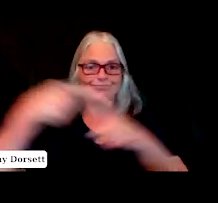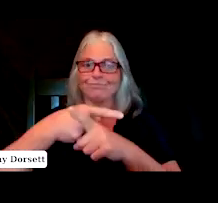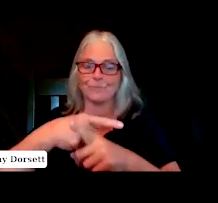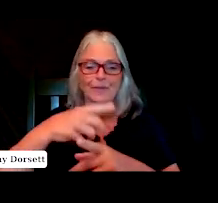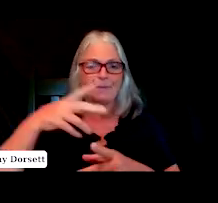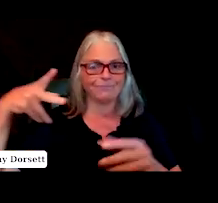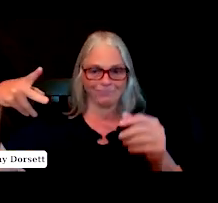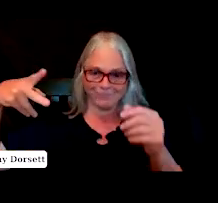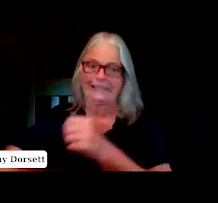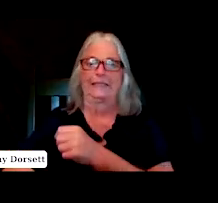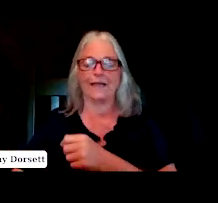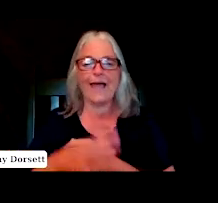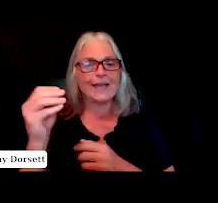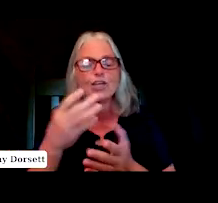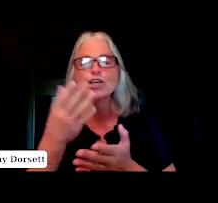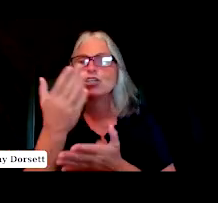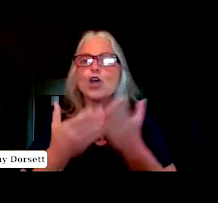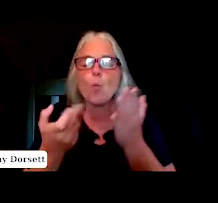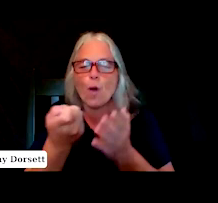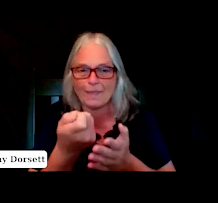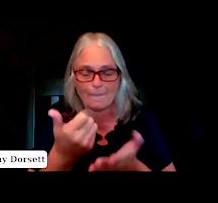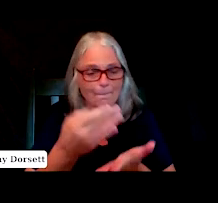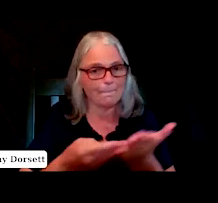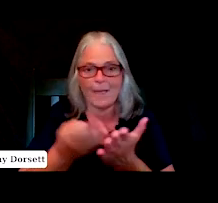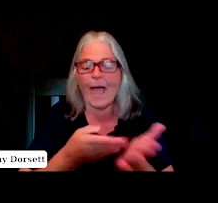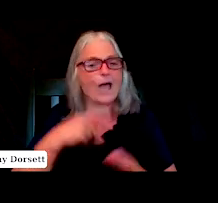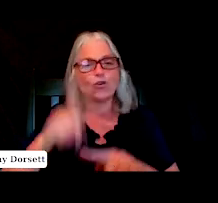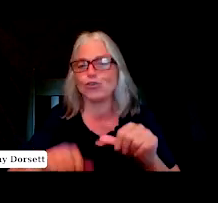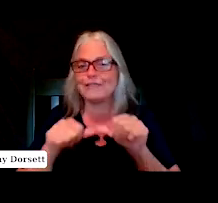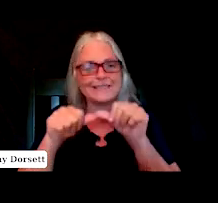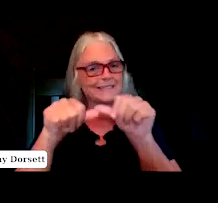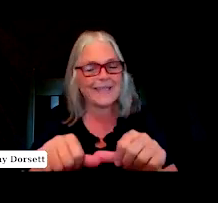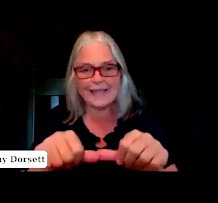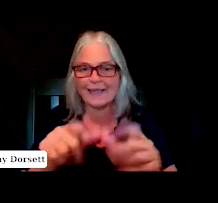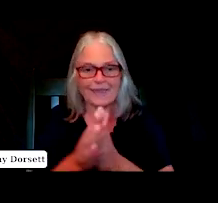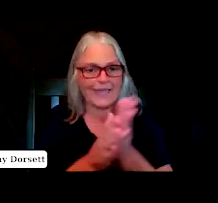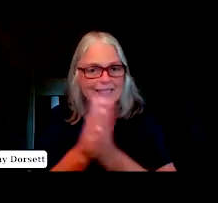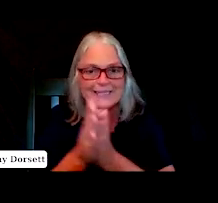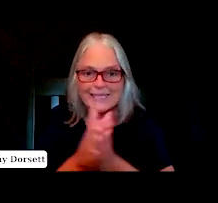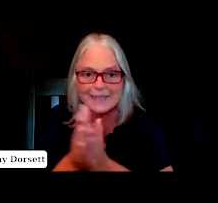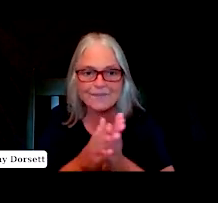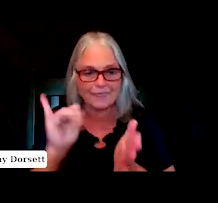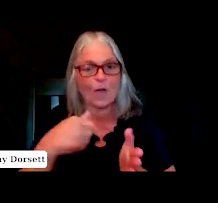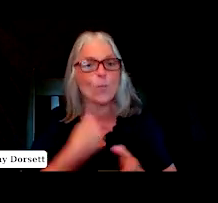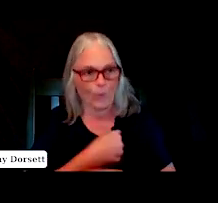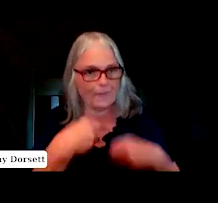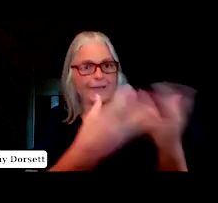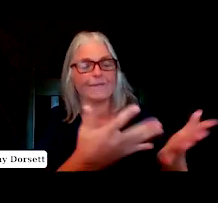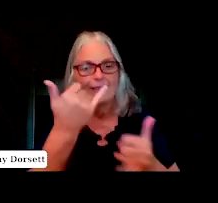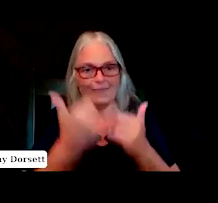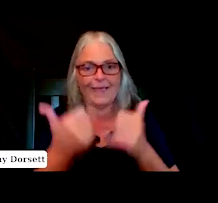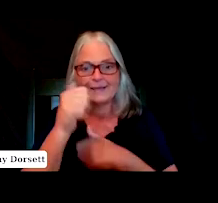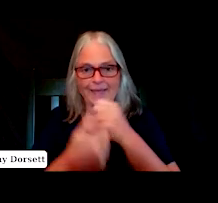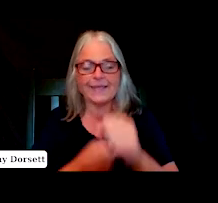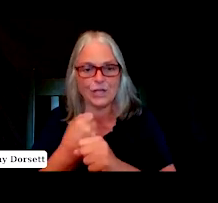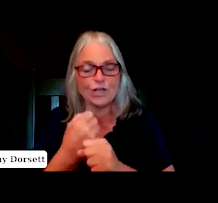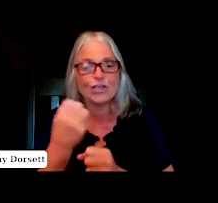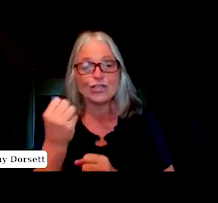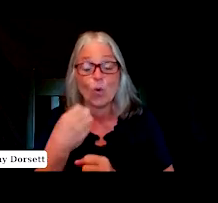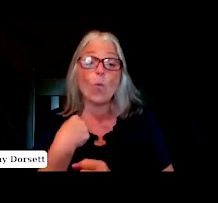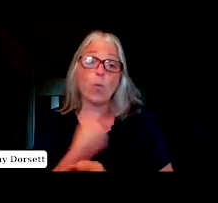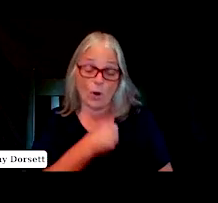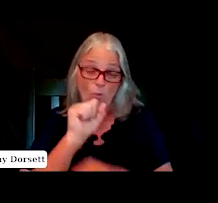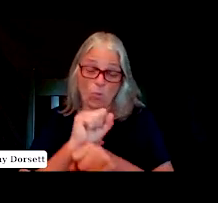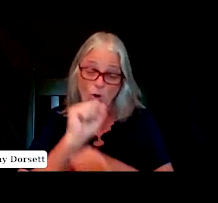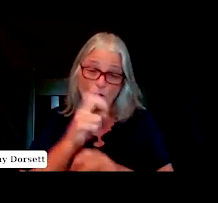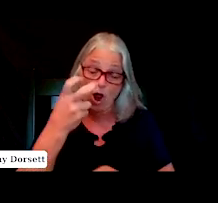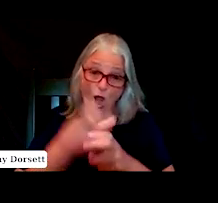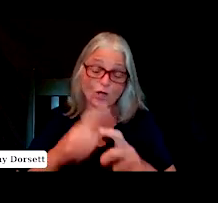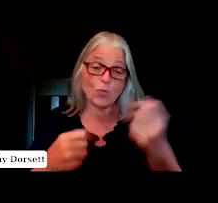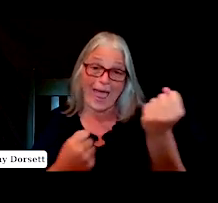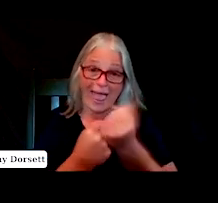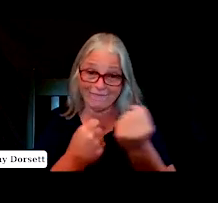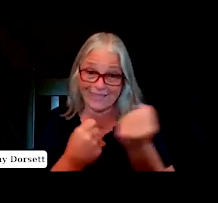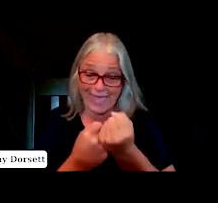Just a fraction of what they have been, and I wouldn't be able to sustain the incentives that we've been providing for the last 10 years. So we're working hard to advocate for